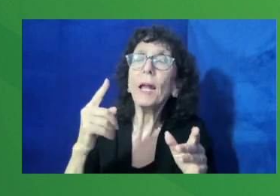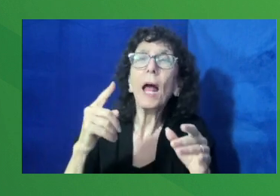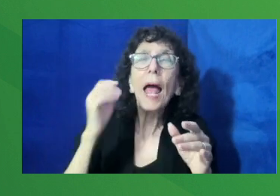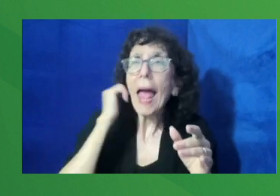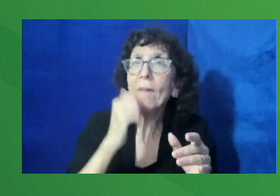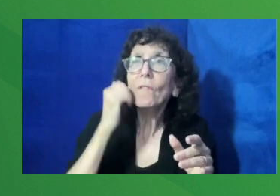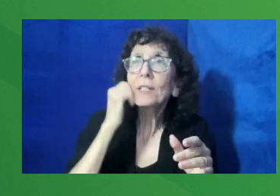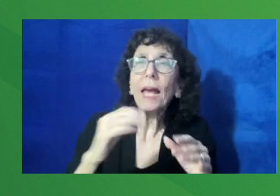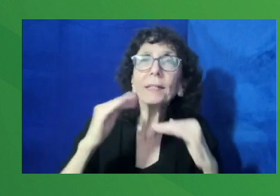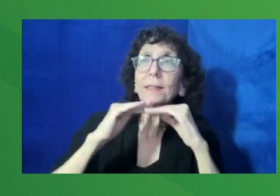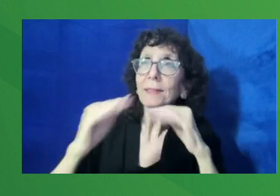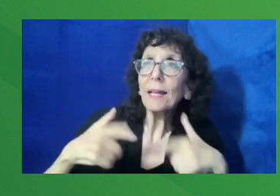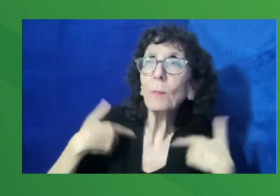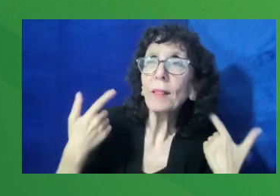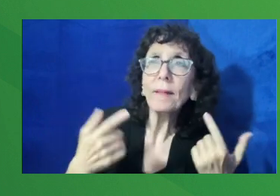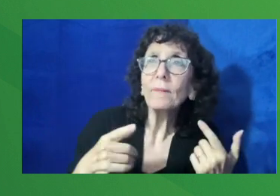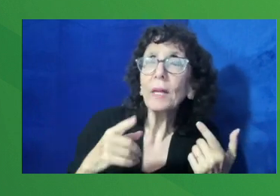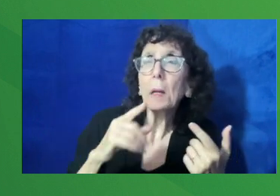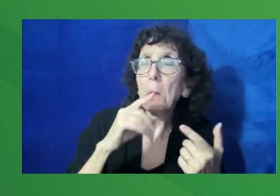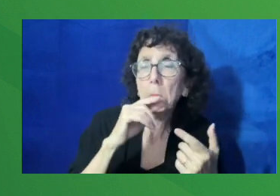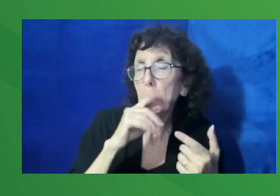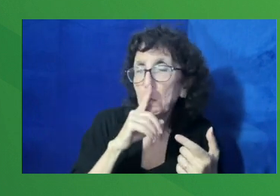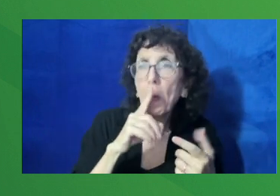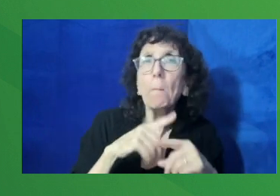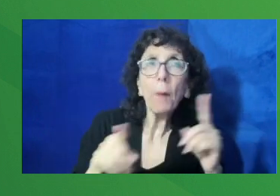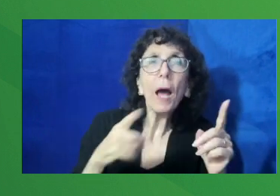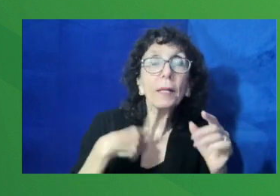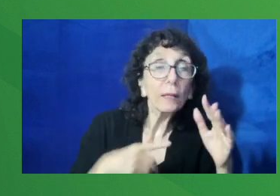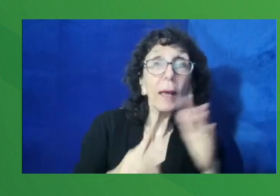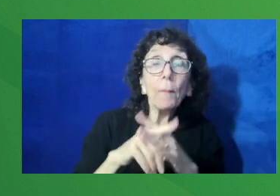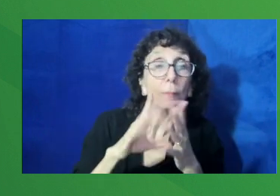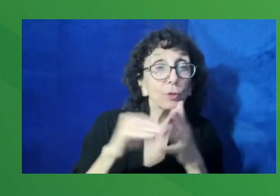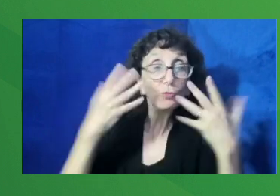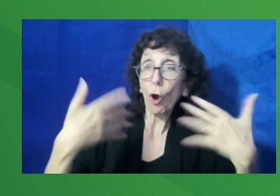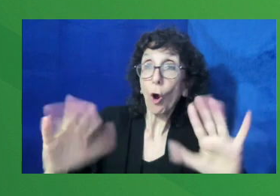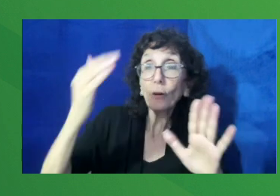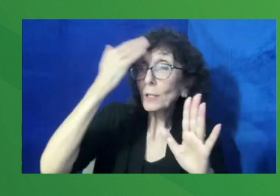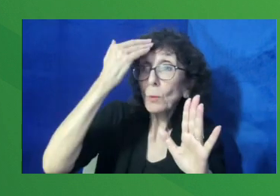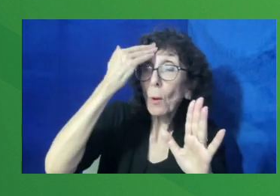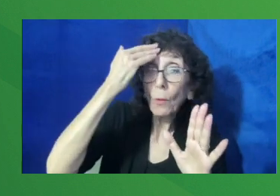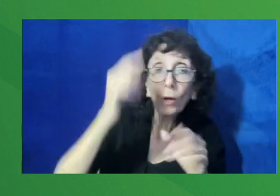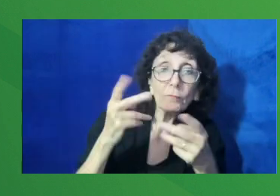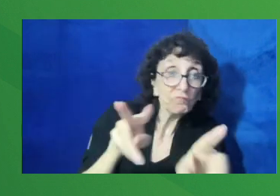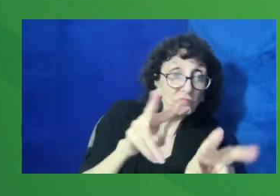the students were informed, they understood it and it was, for them, part of the course,